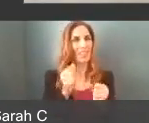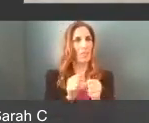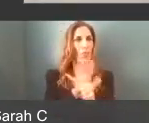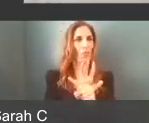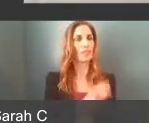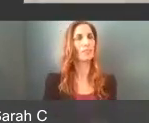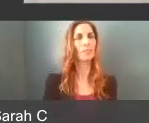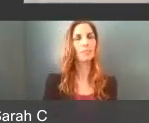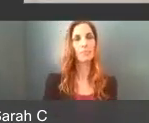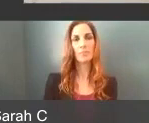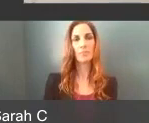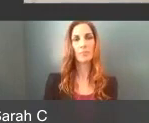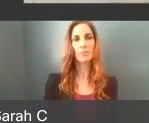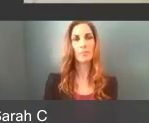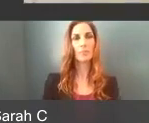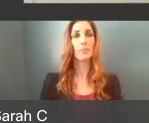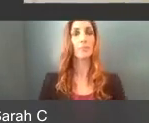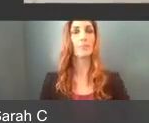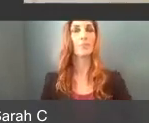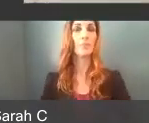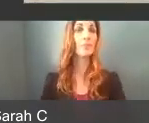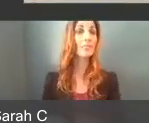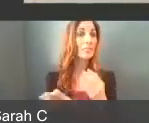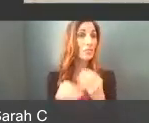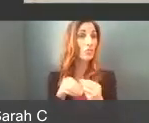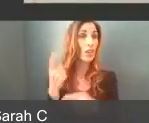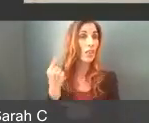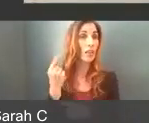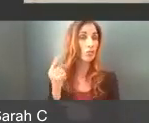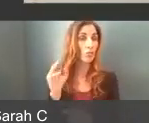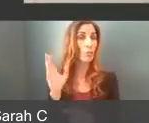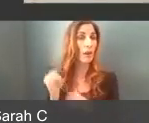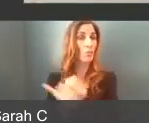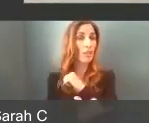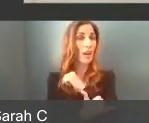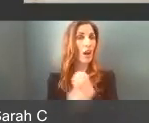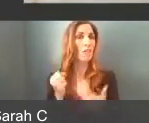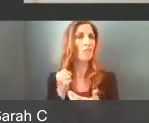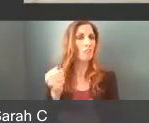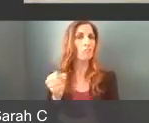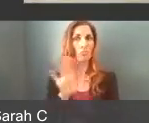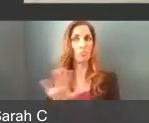In addition, last year, Montgomery County awarded nearly $20 million to help small businesses